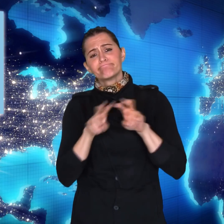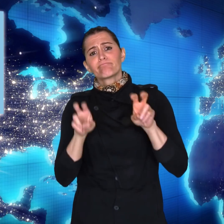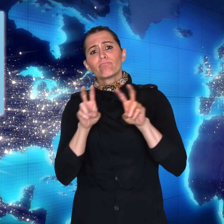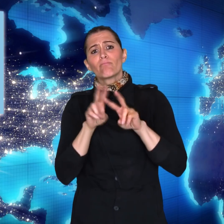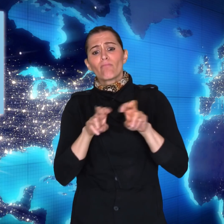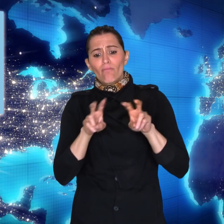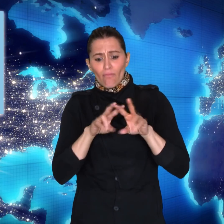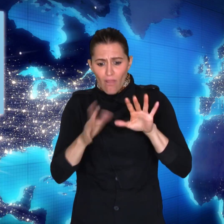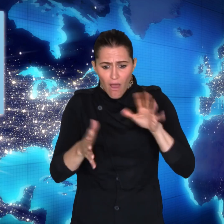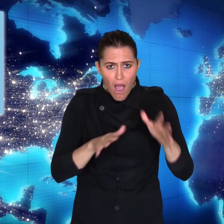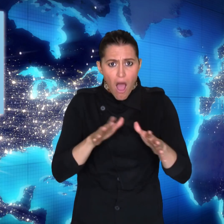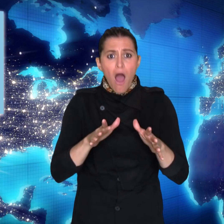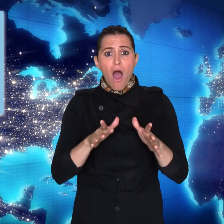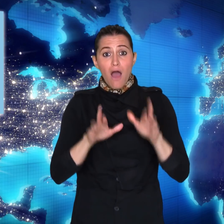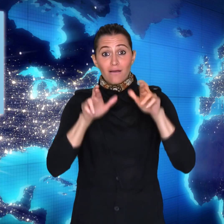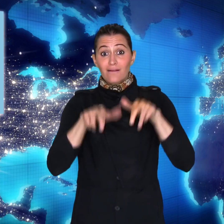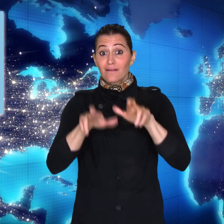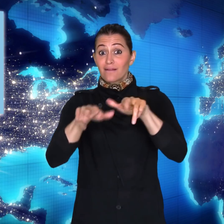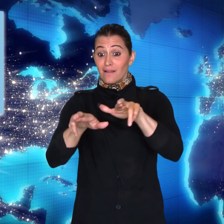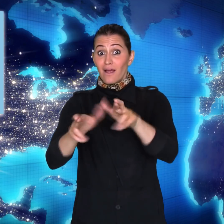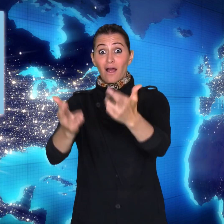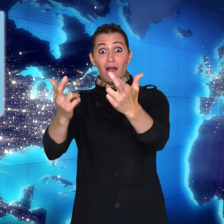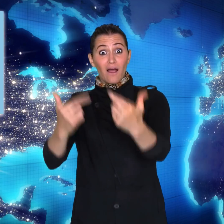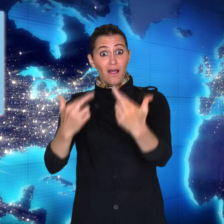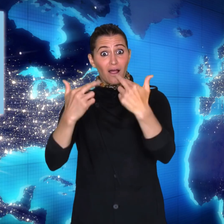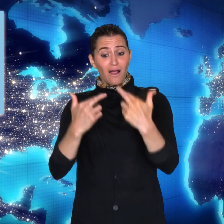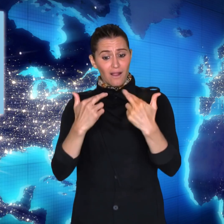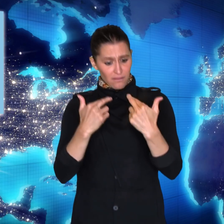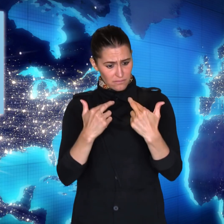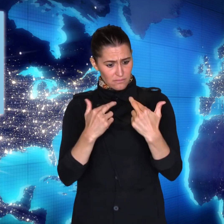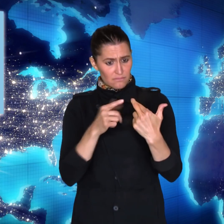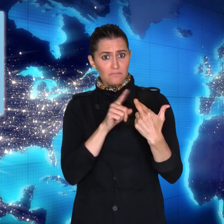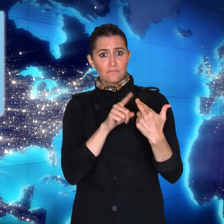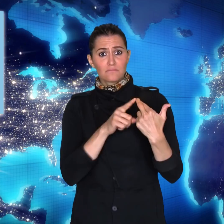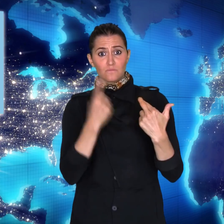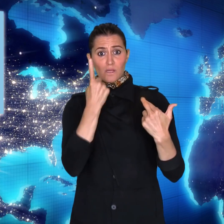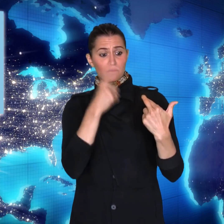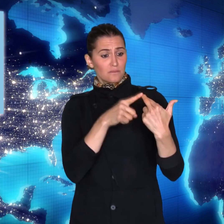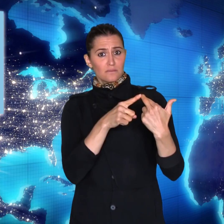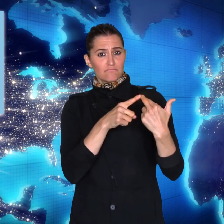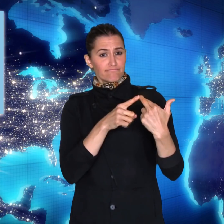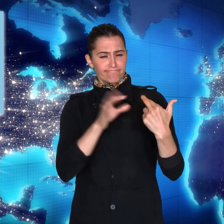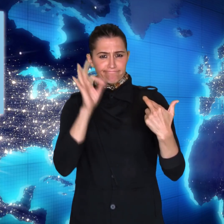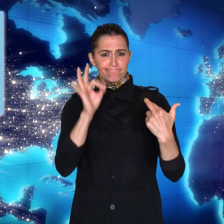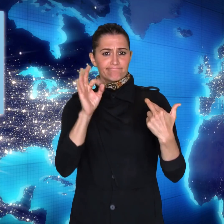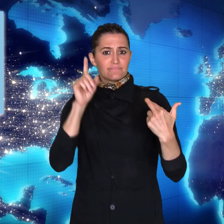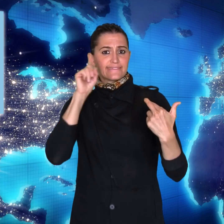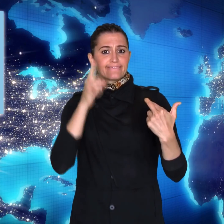Later during additional research with a